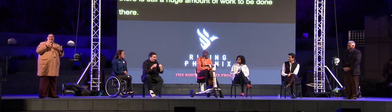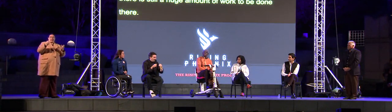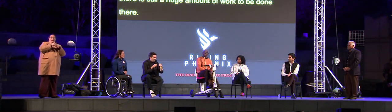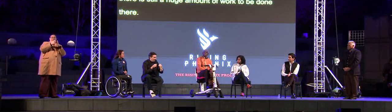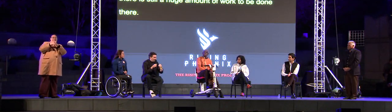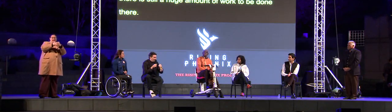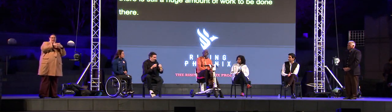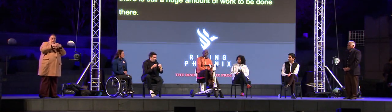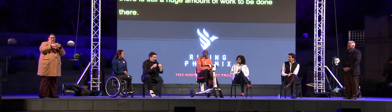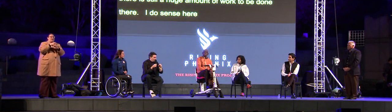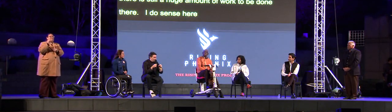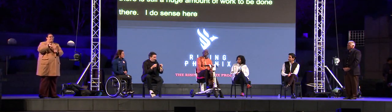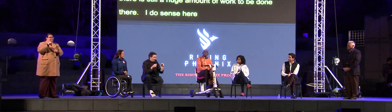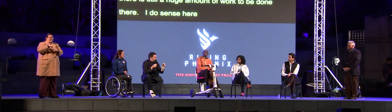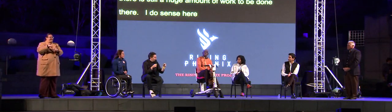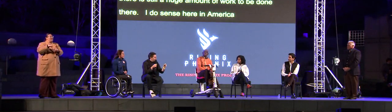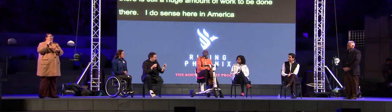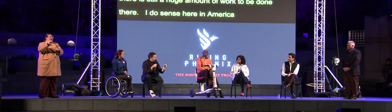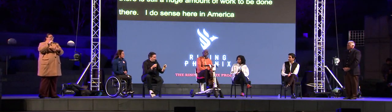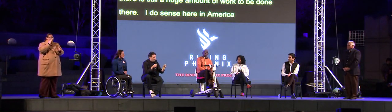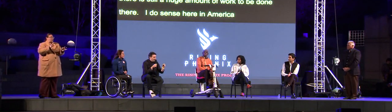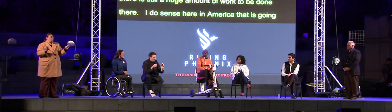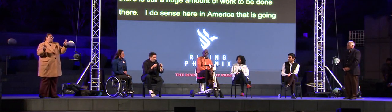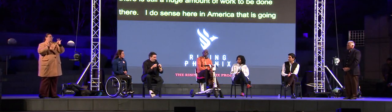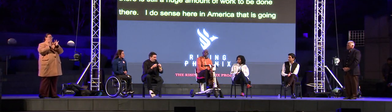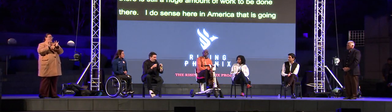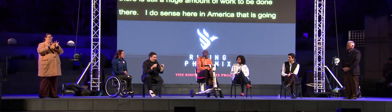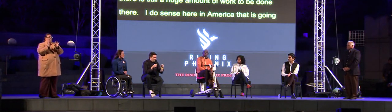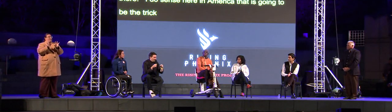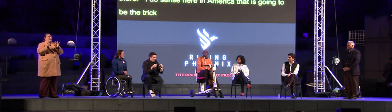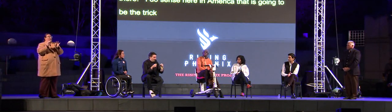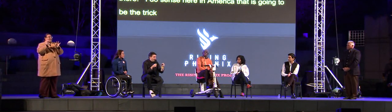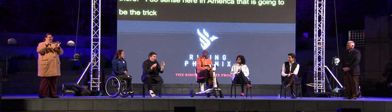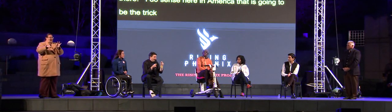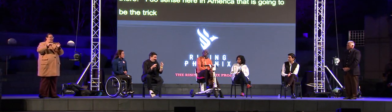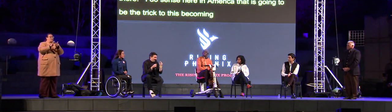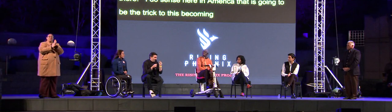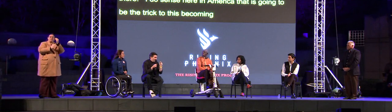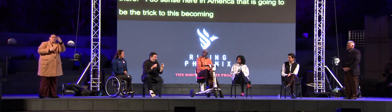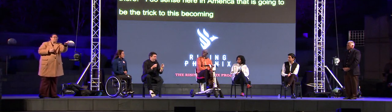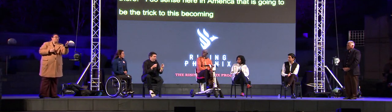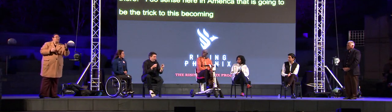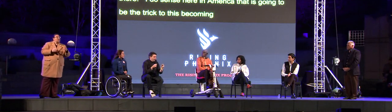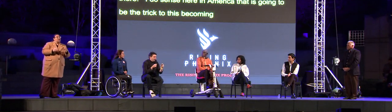is going to be the trick to this becoming, if you like-- by the way, at the end of the Paralympic Games,